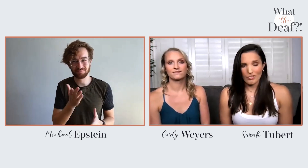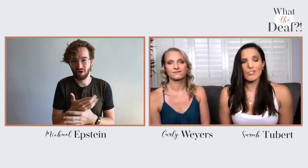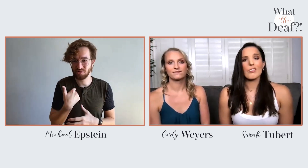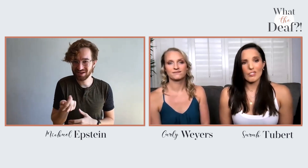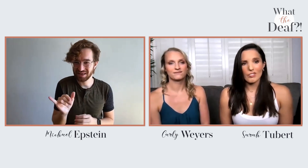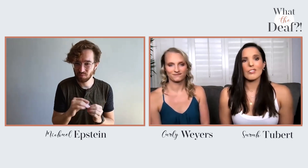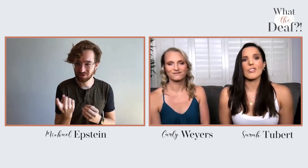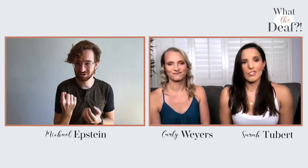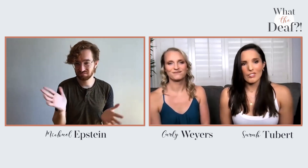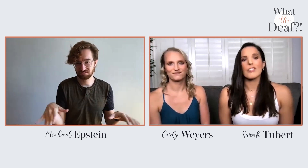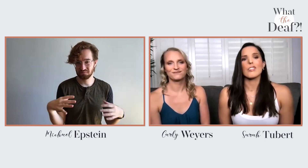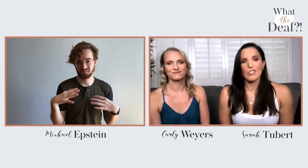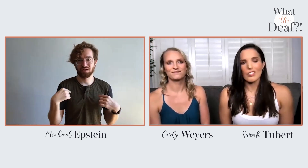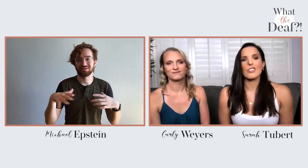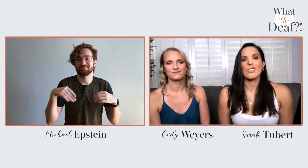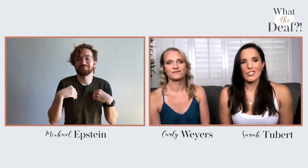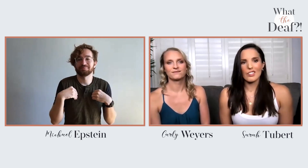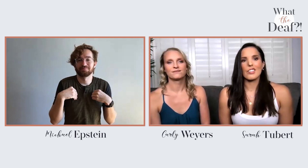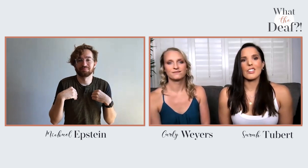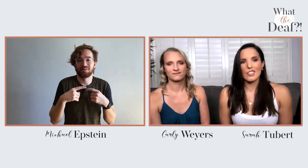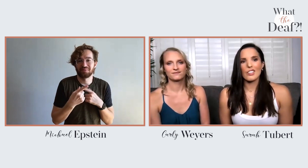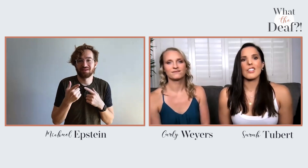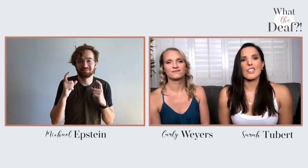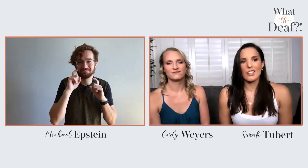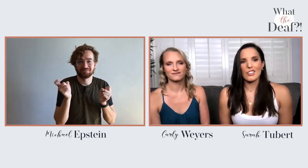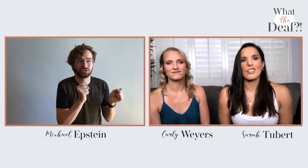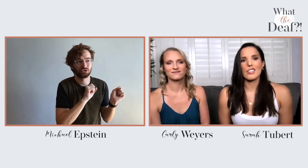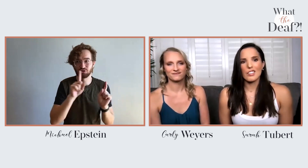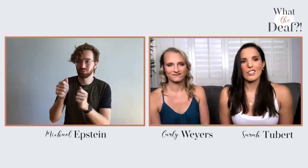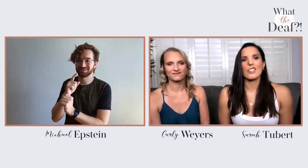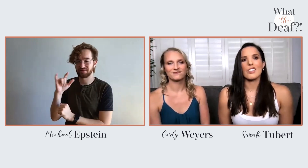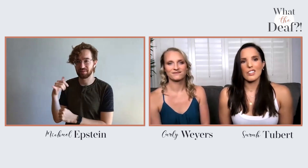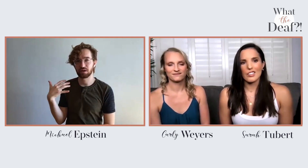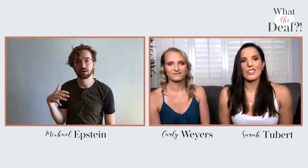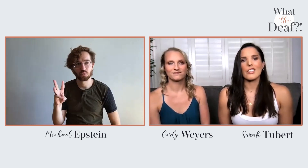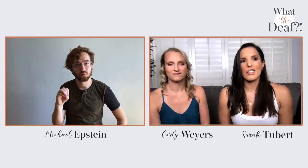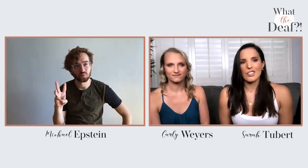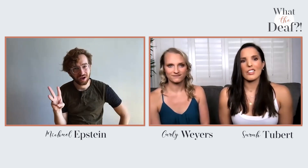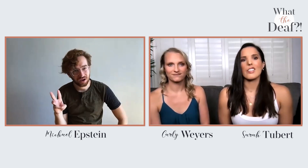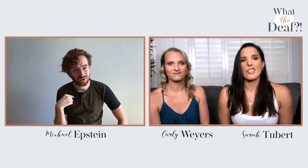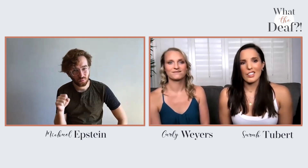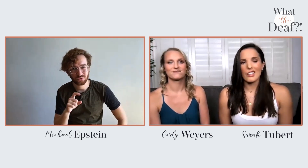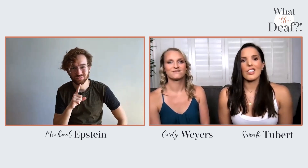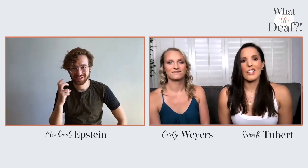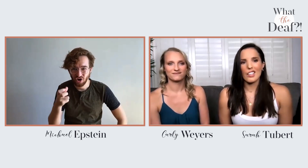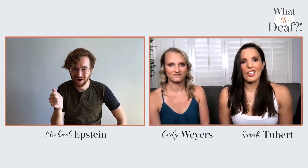and I've become so accustomed to that, that I don't realize how difficult that is on the day-to-day